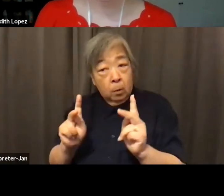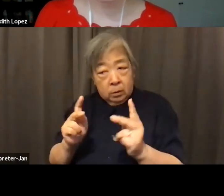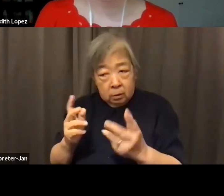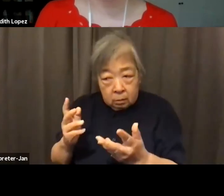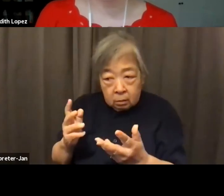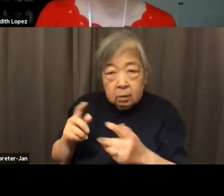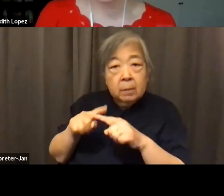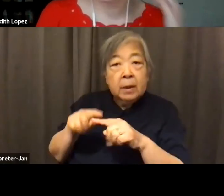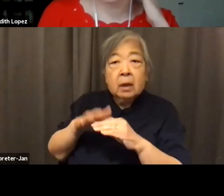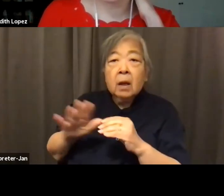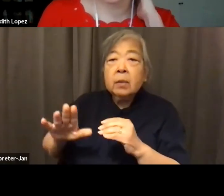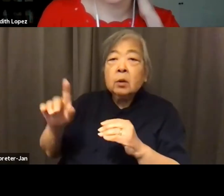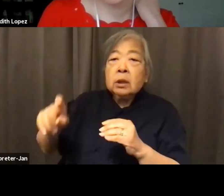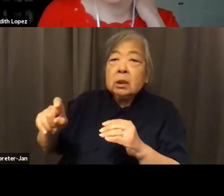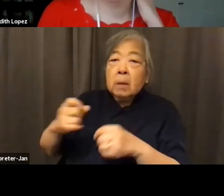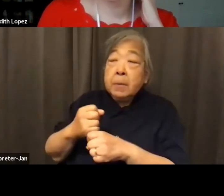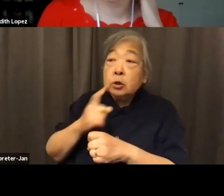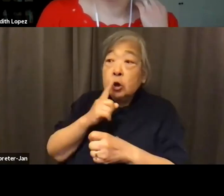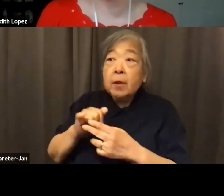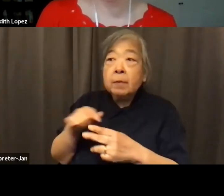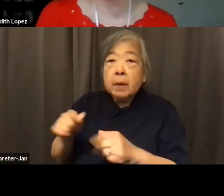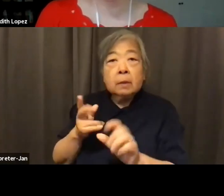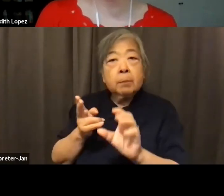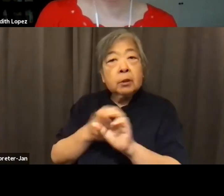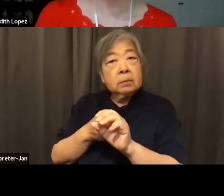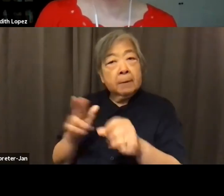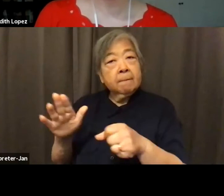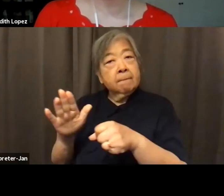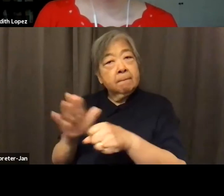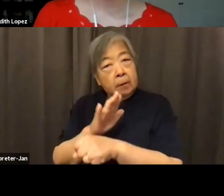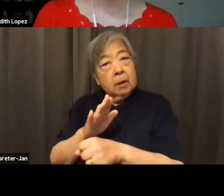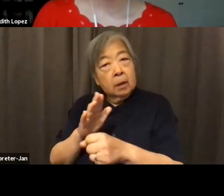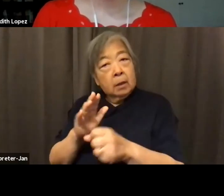to make sure that they can participate as fully in a program as possible.